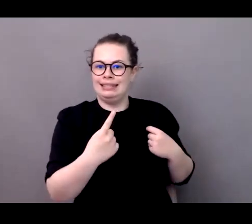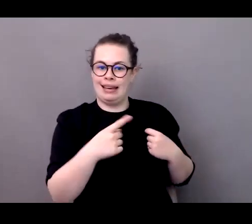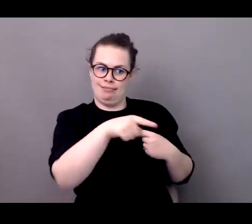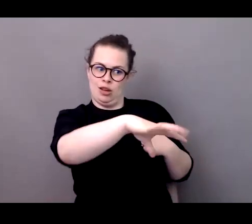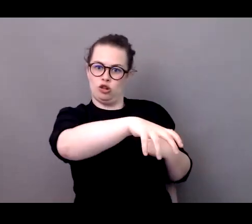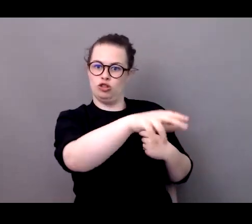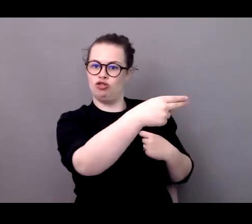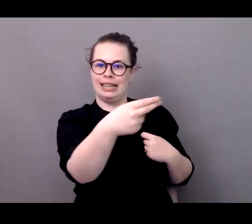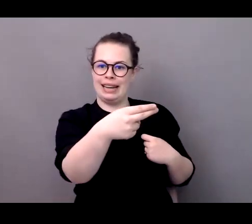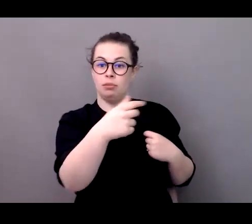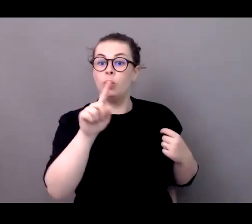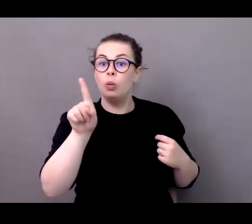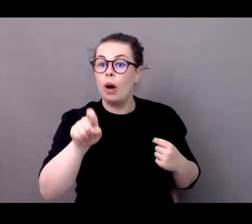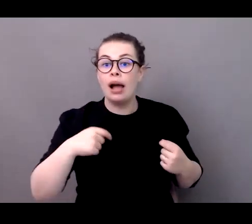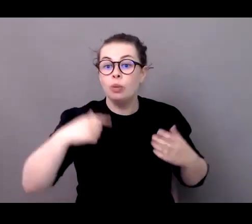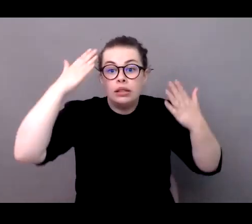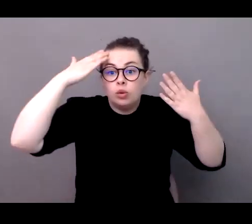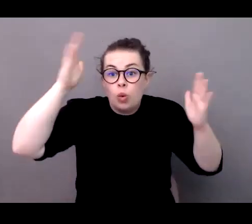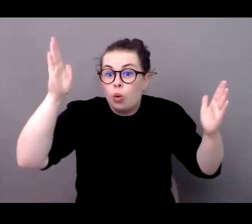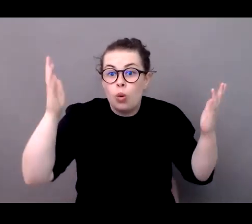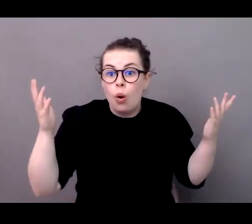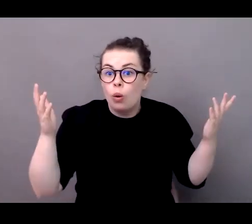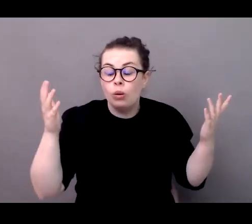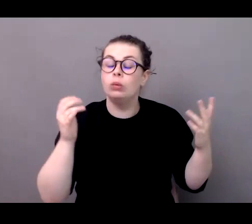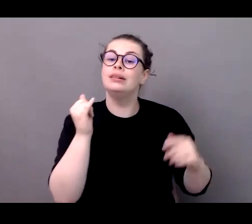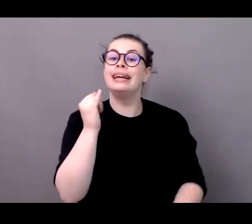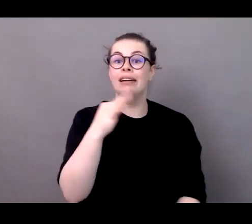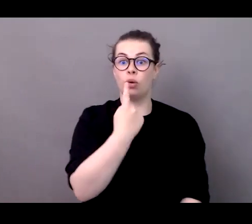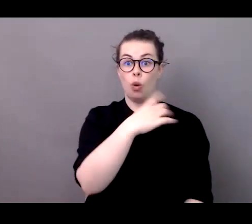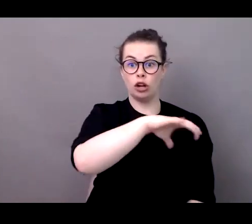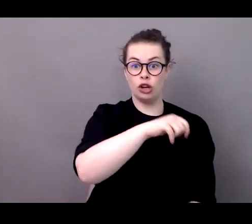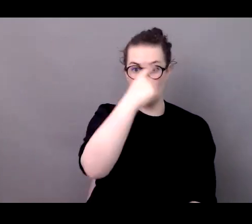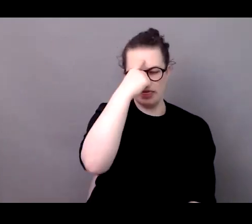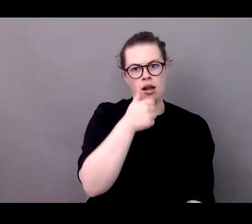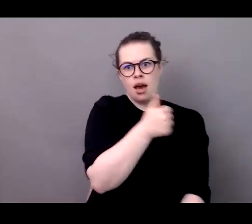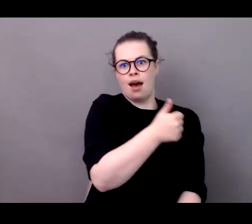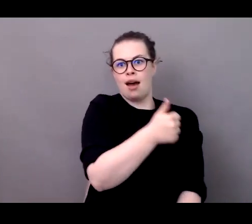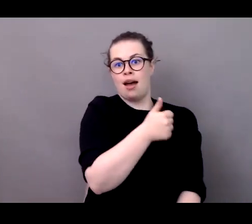Things that may appear to be a promising practice may not truly be, and once the committee has